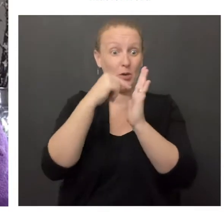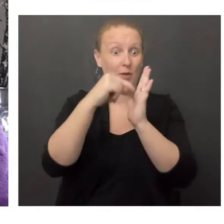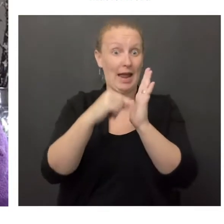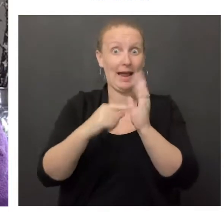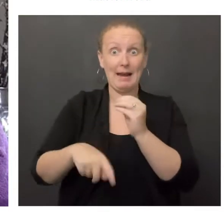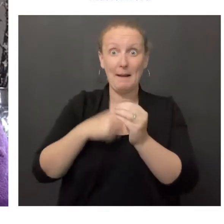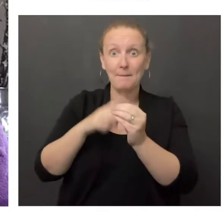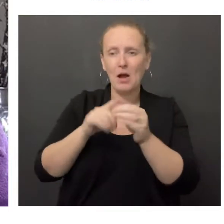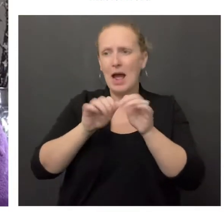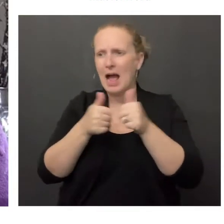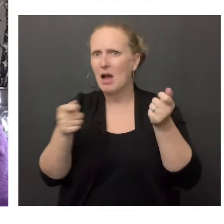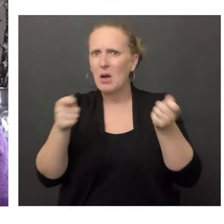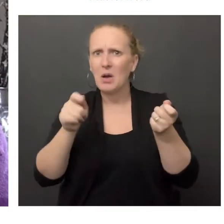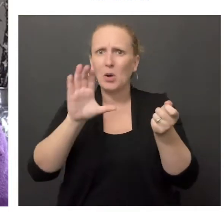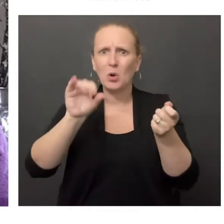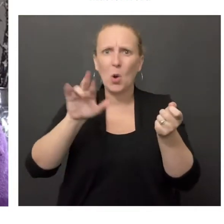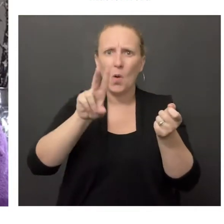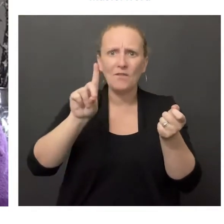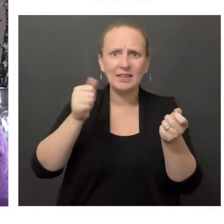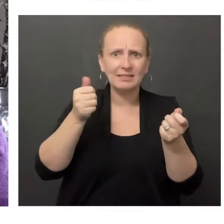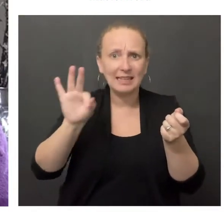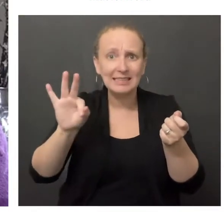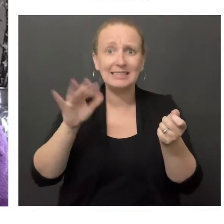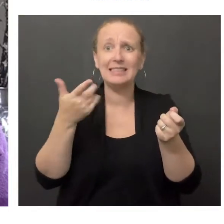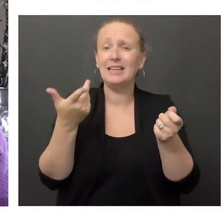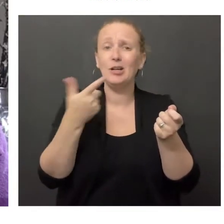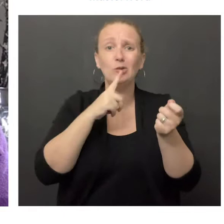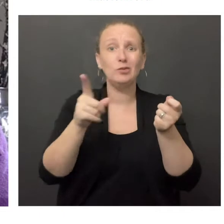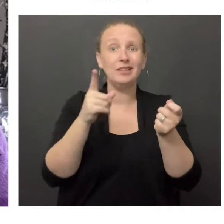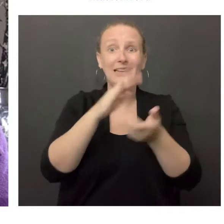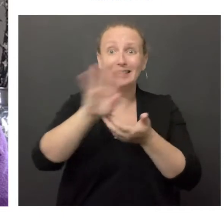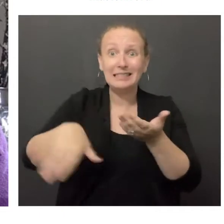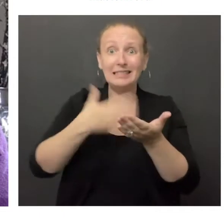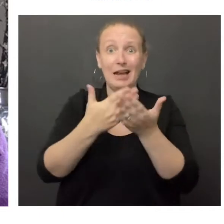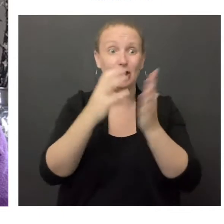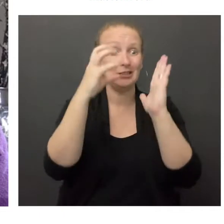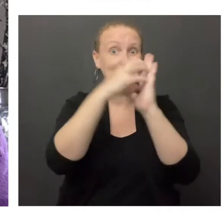there's typos, there's you know, there's crossed out entire sections or crossed out.